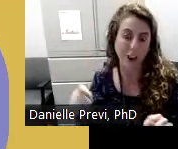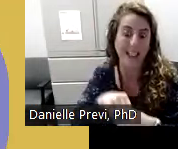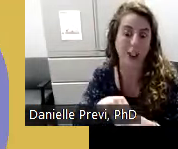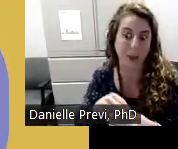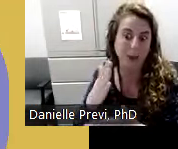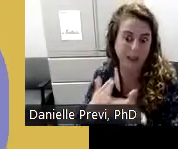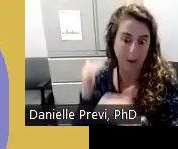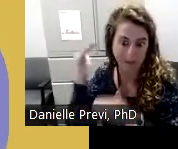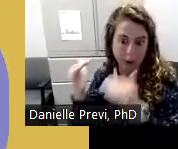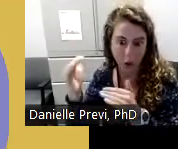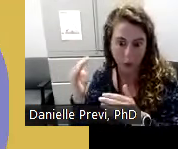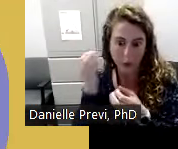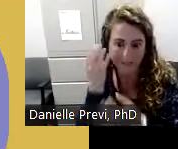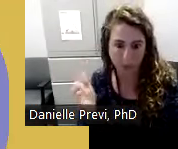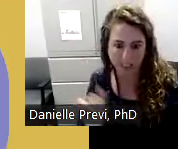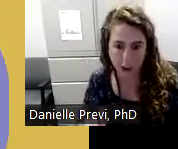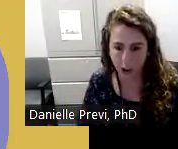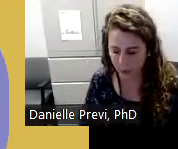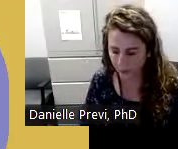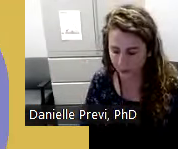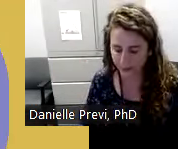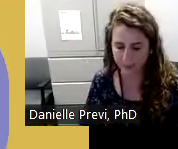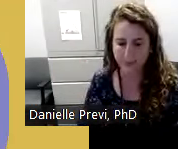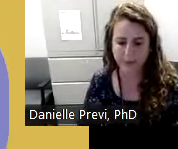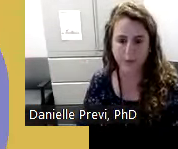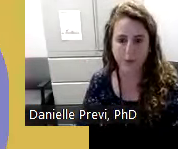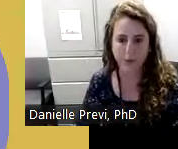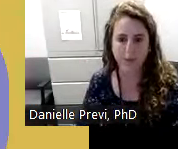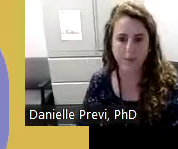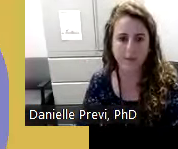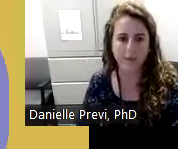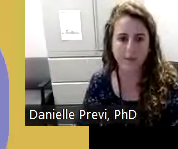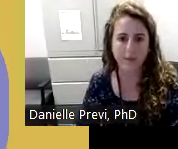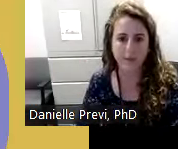access that we provide. So I'm trying to include some information as it relates to adults as well.